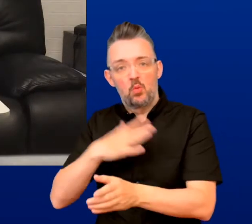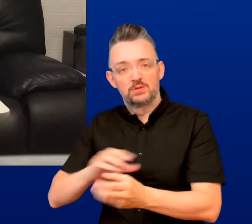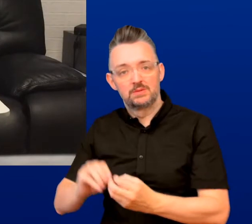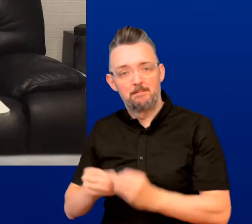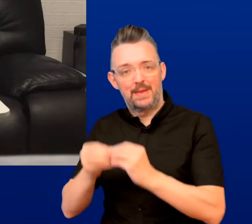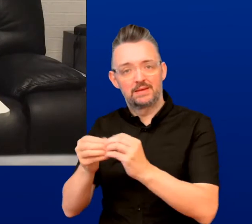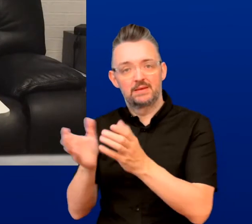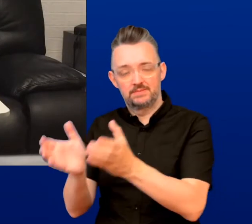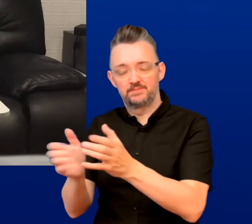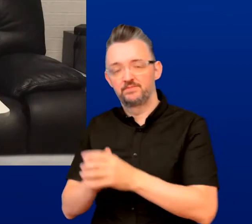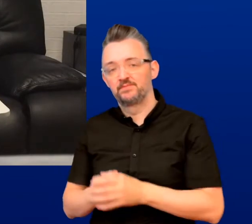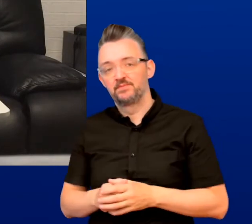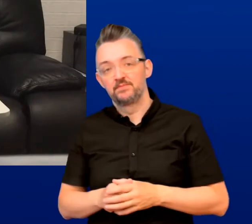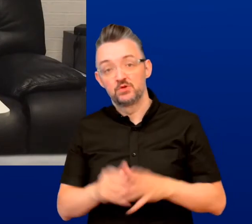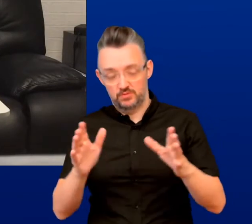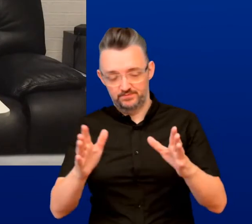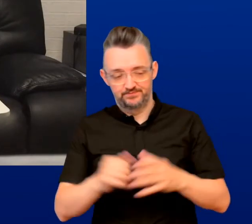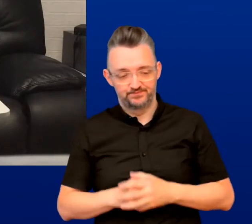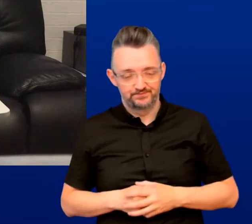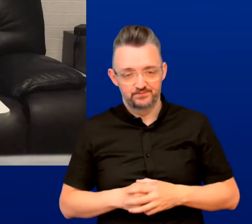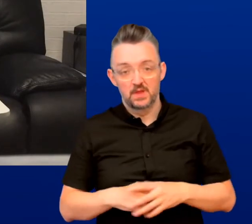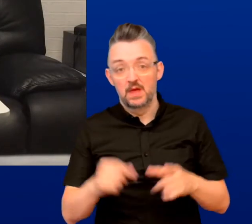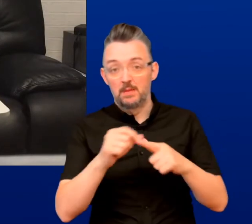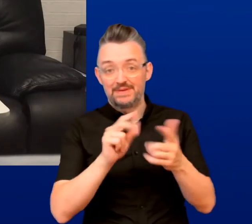actual gluing. So, now that you've got the P.V.A mixed up